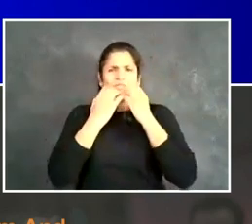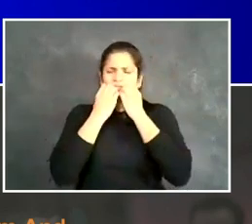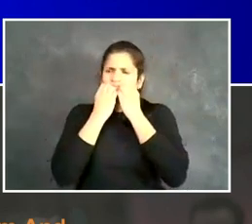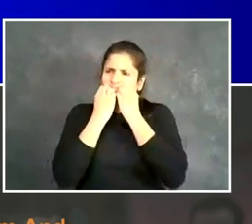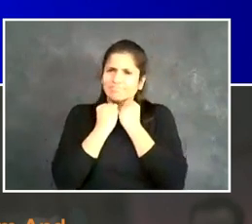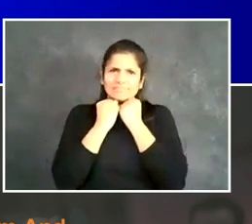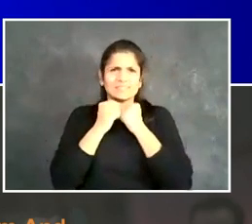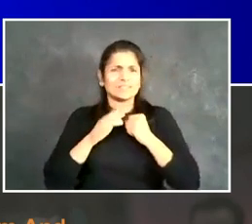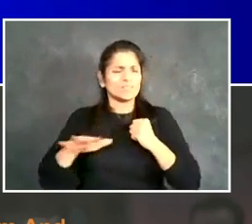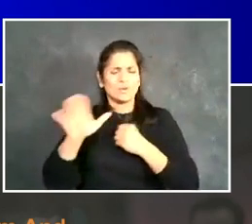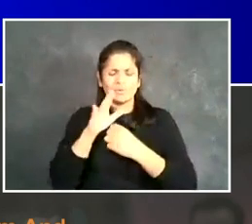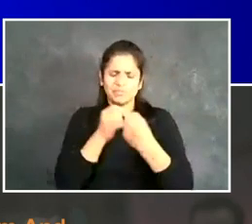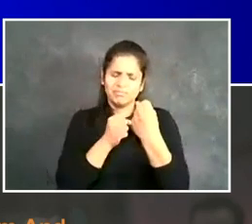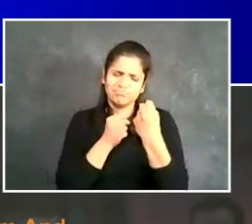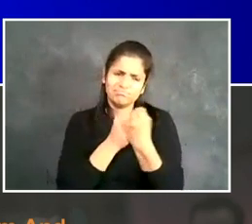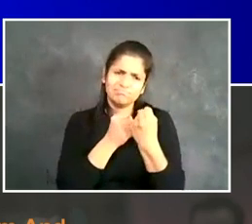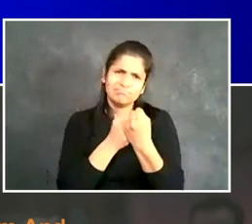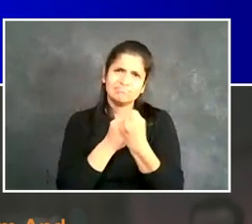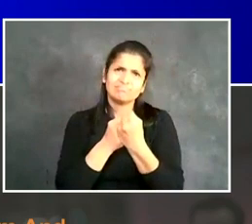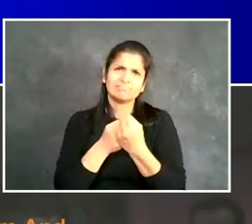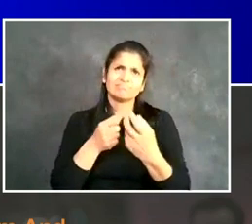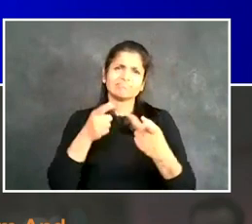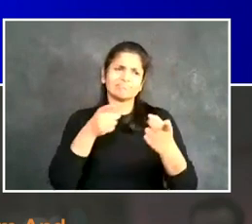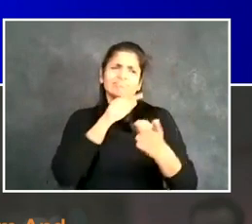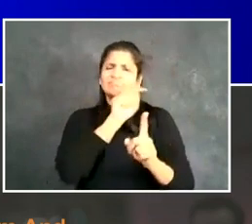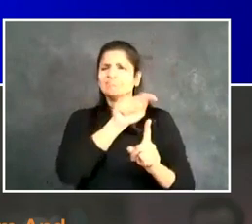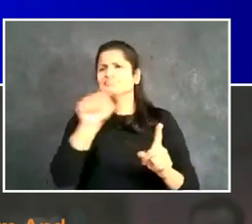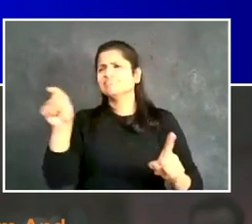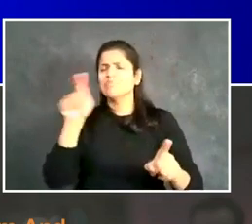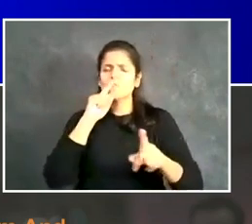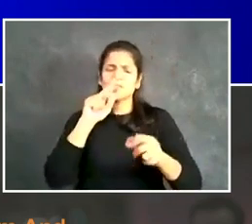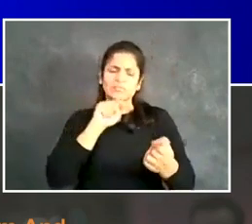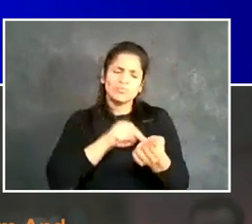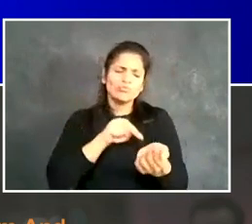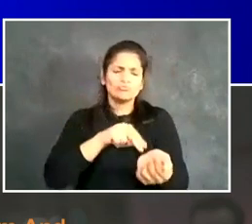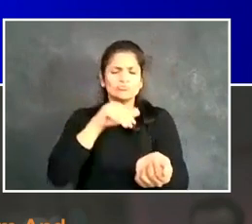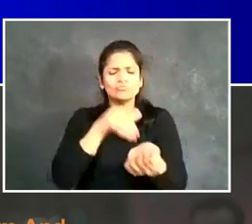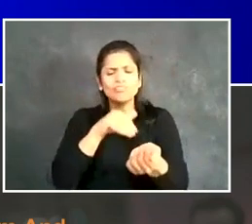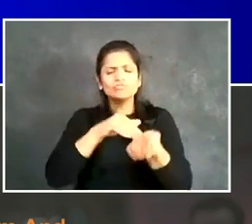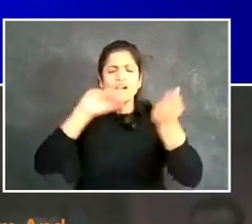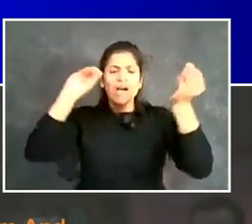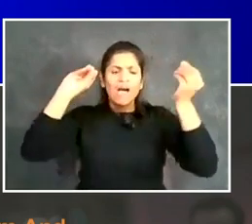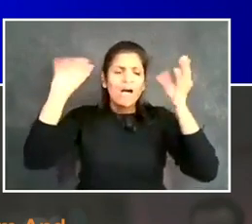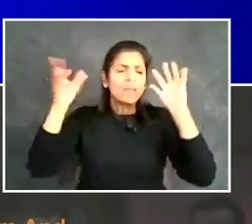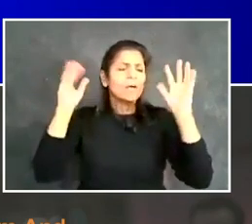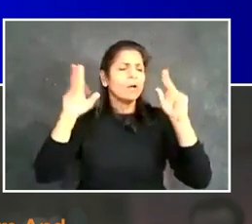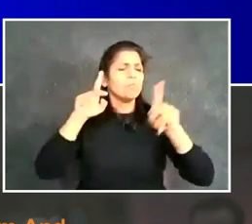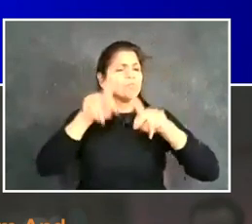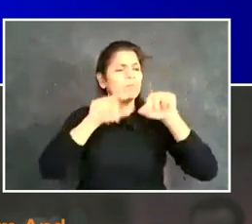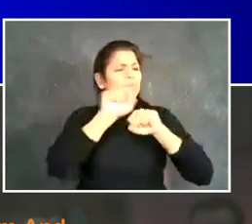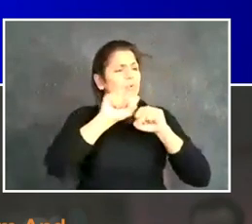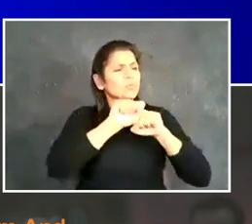DO TO SUPPORT OUR HEROS AND THIS INCREDIBLE INITIATIVE WITH THE U.S. MILITARY IS GOING TO